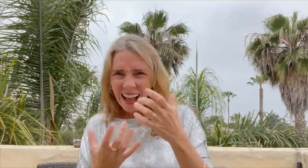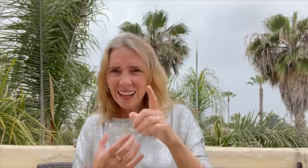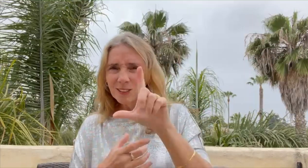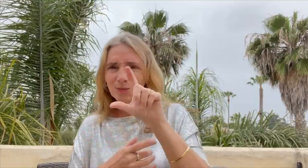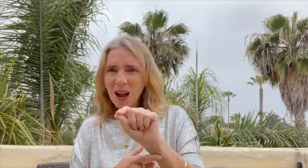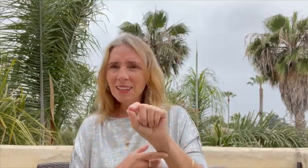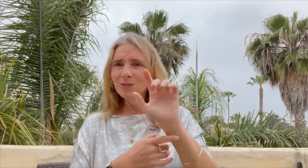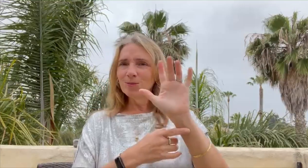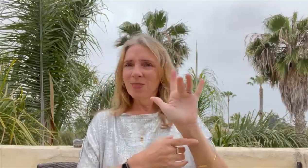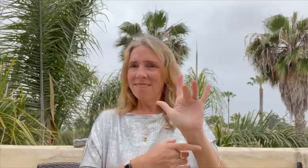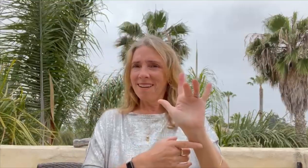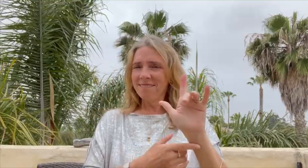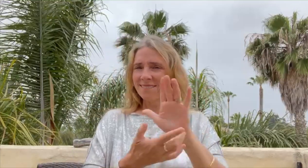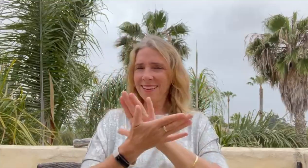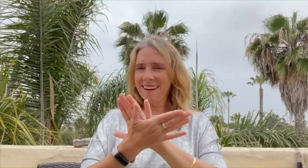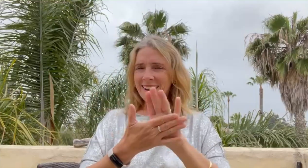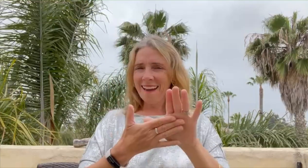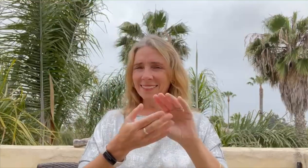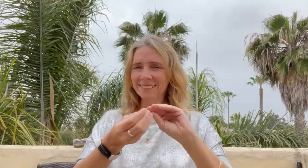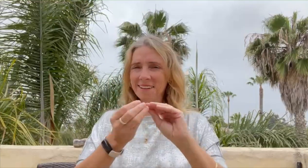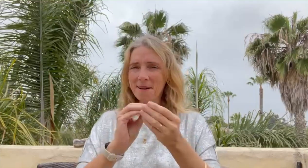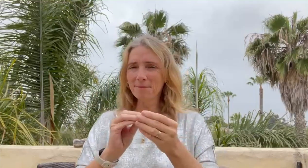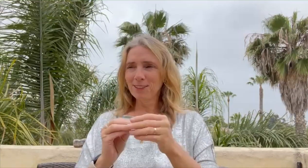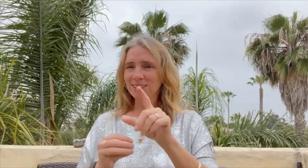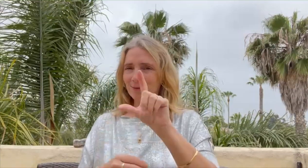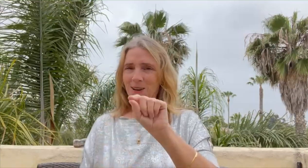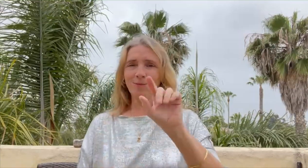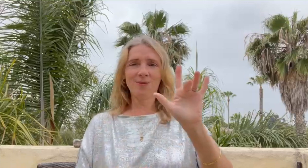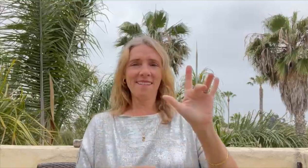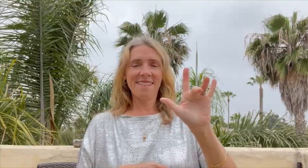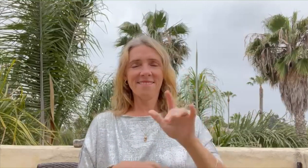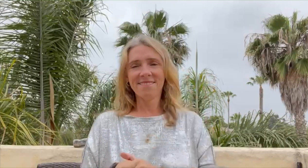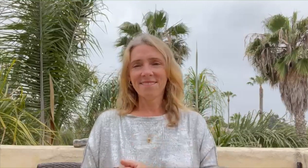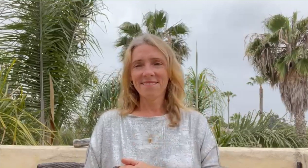But a special thing class of 2025. The nice number.